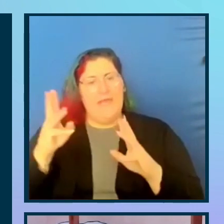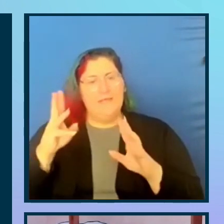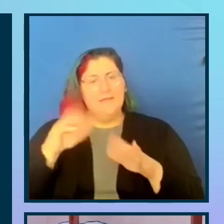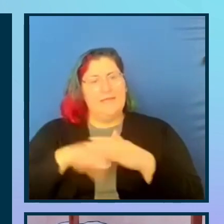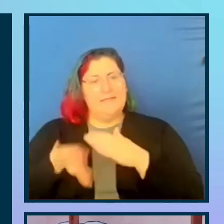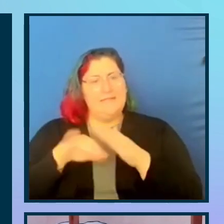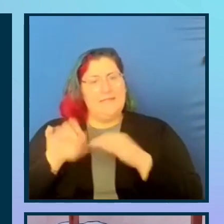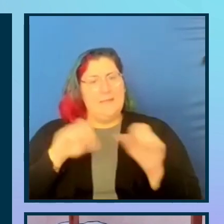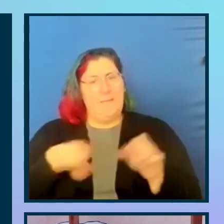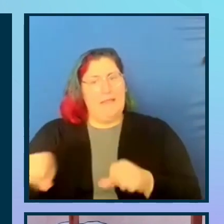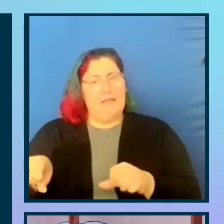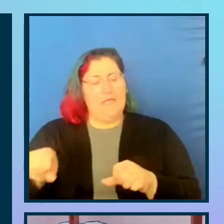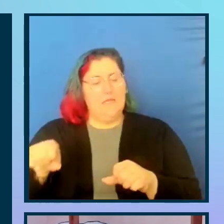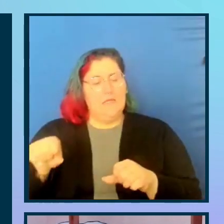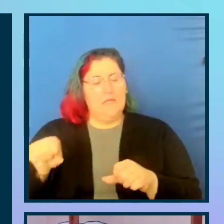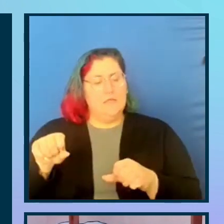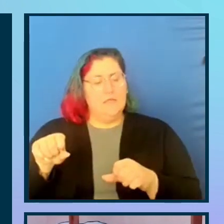but it does come with